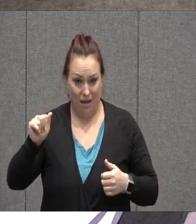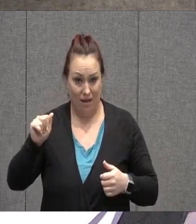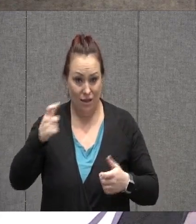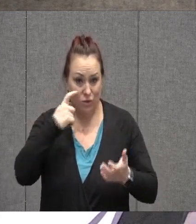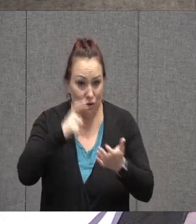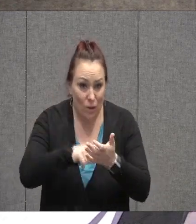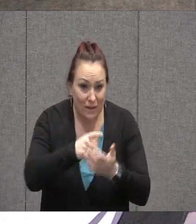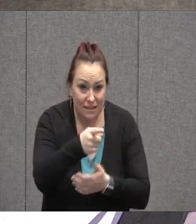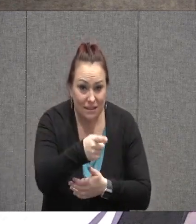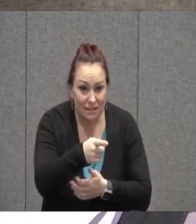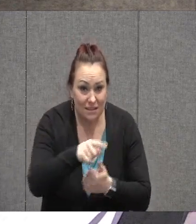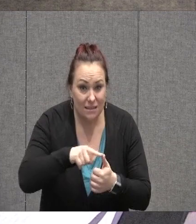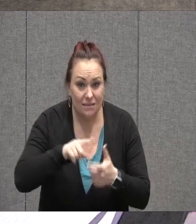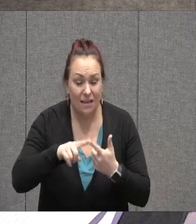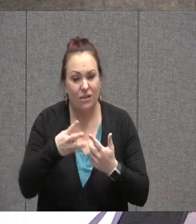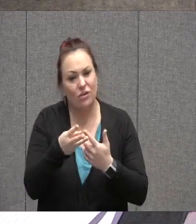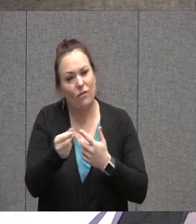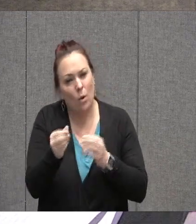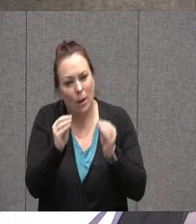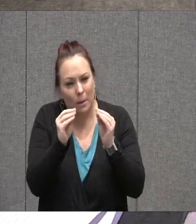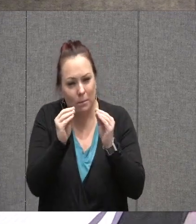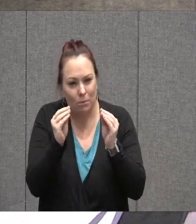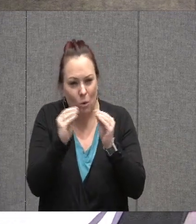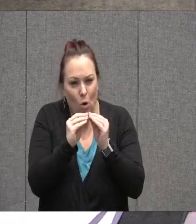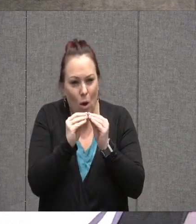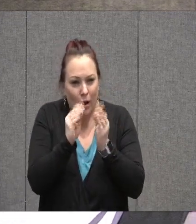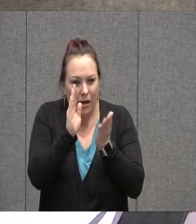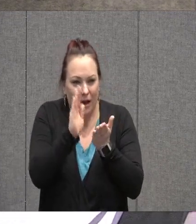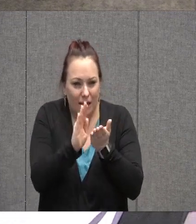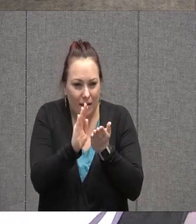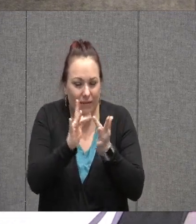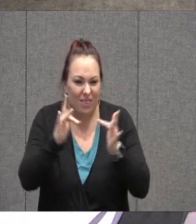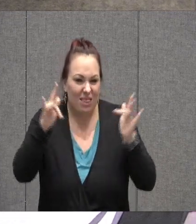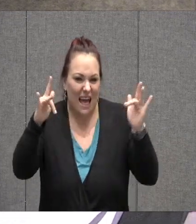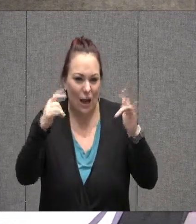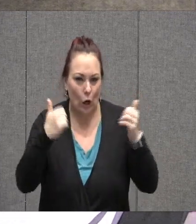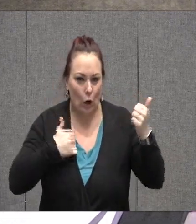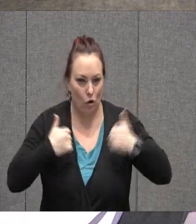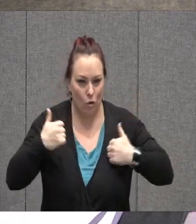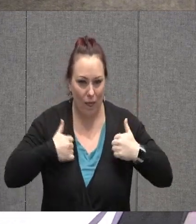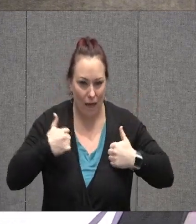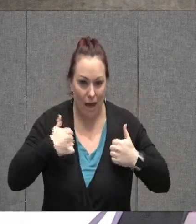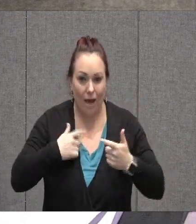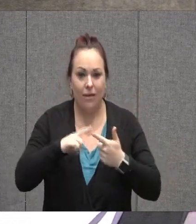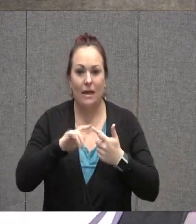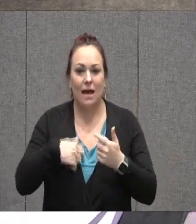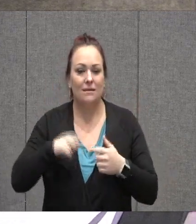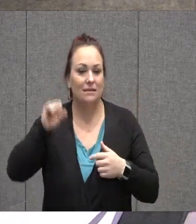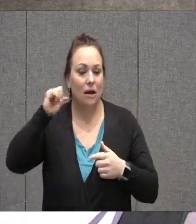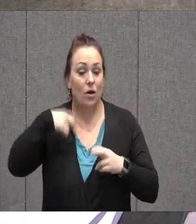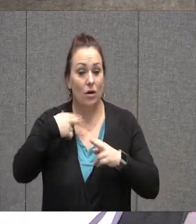And then there's a couple of more very faintly there. That is a silver back gorilla,